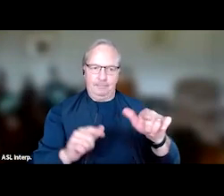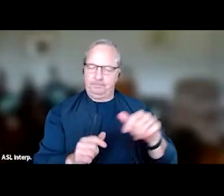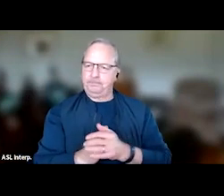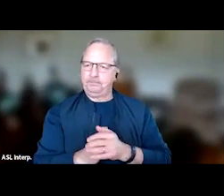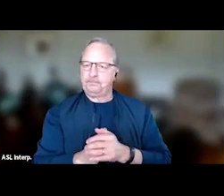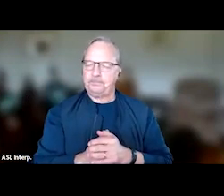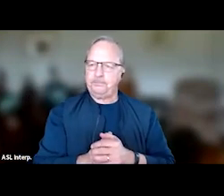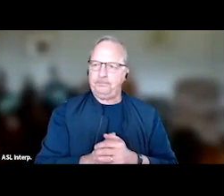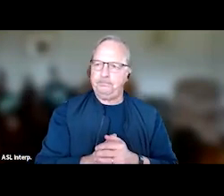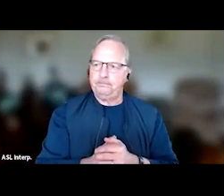Theresa.